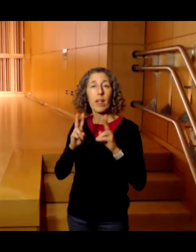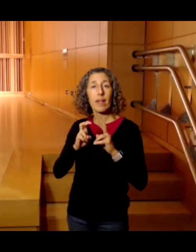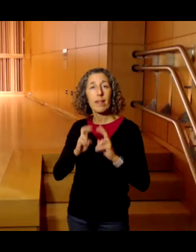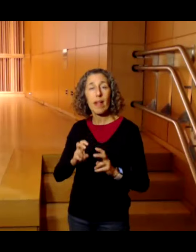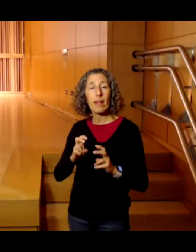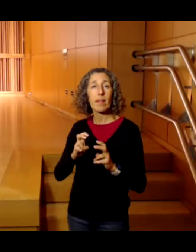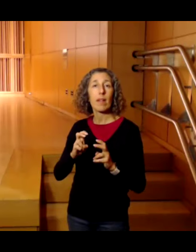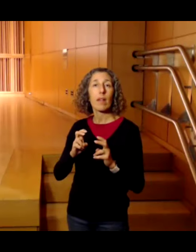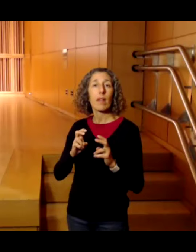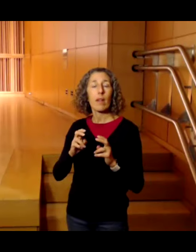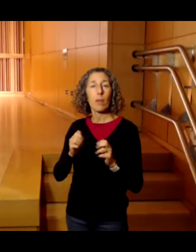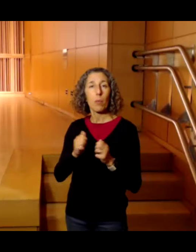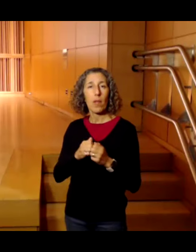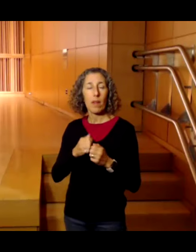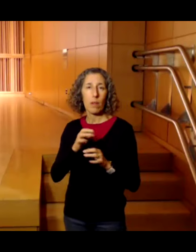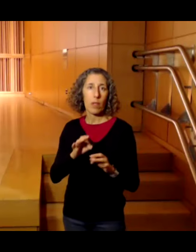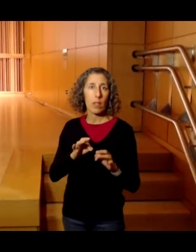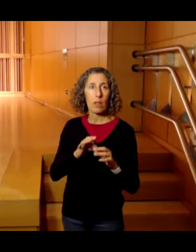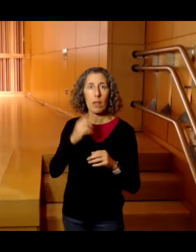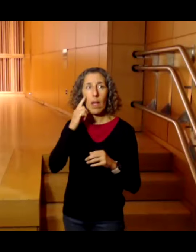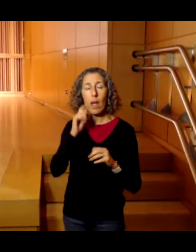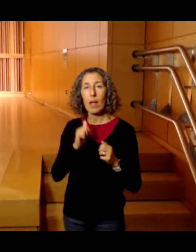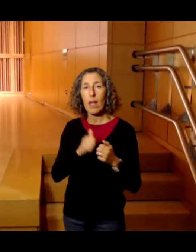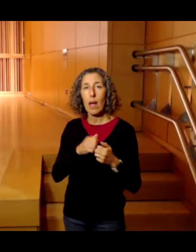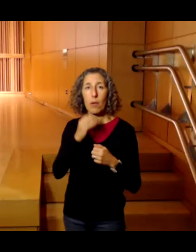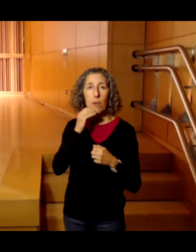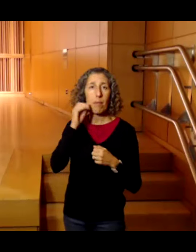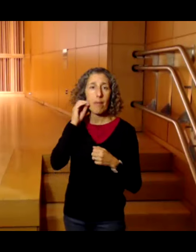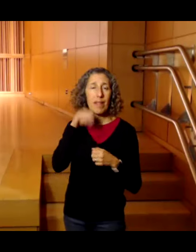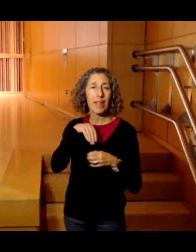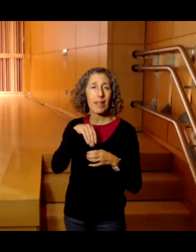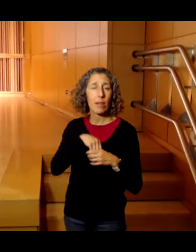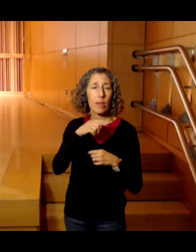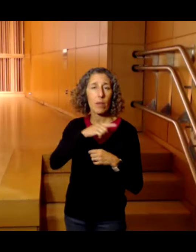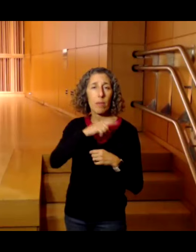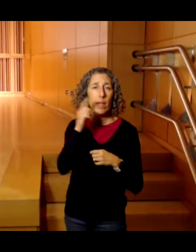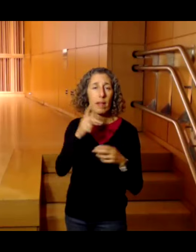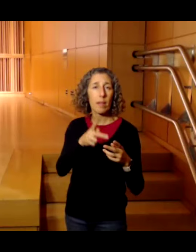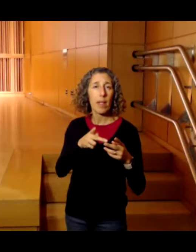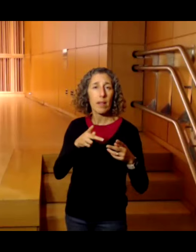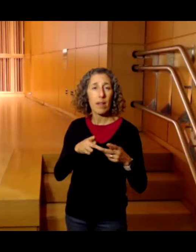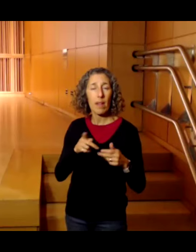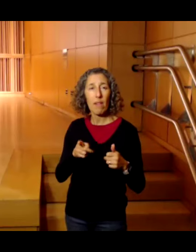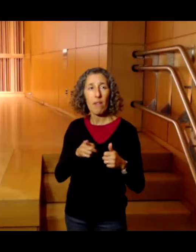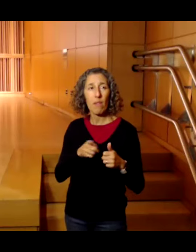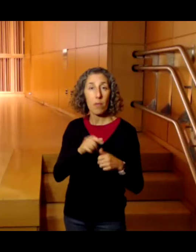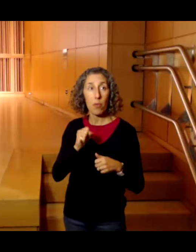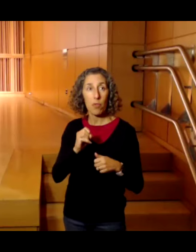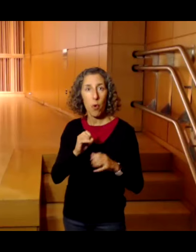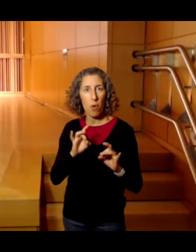Casting a critical eye on how domestic. interior black spaces were so vital for the emergence of black subjectivity and black fiction making.